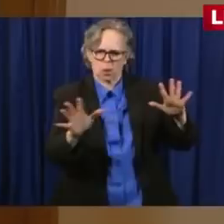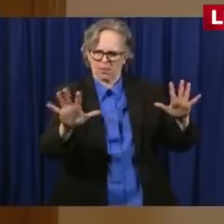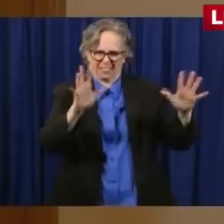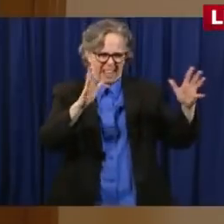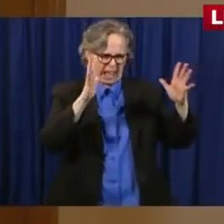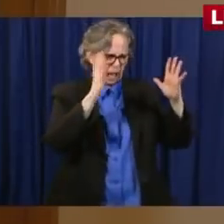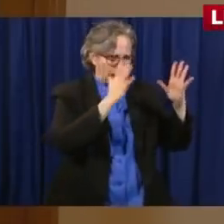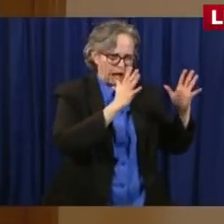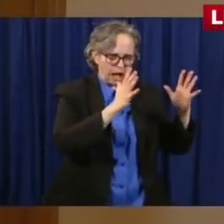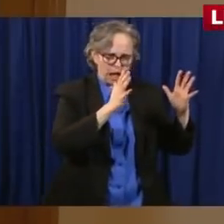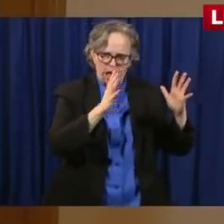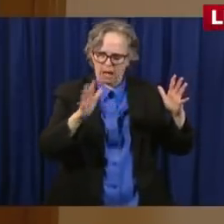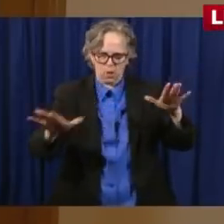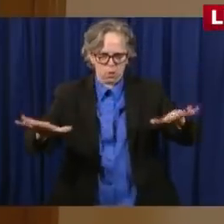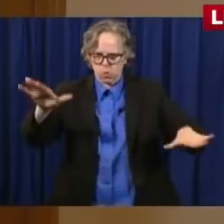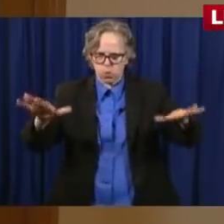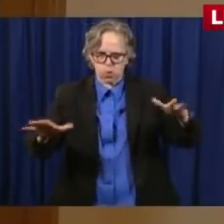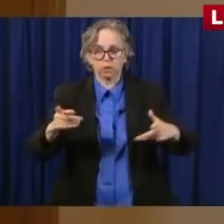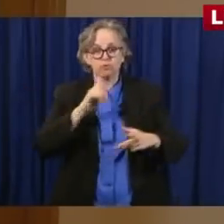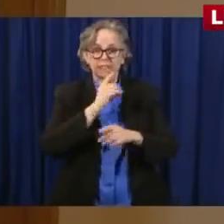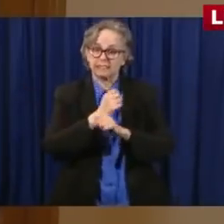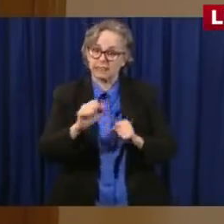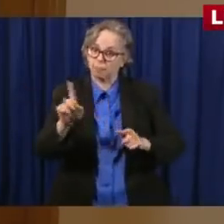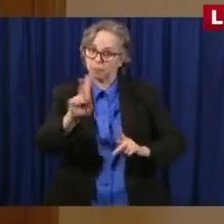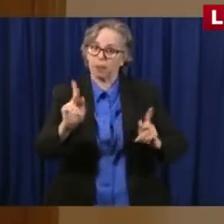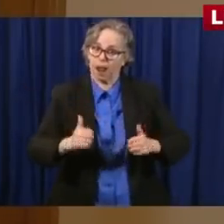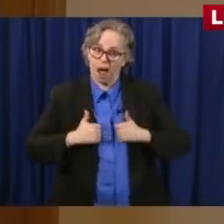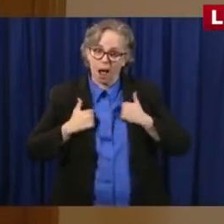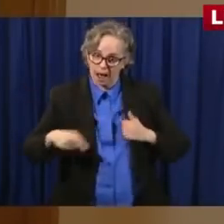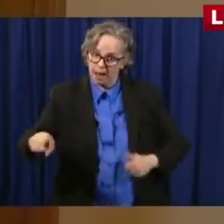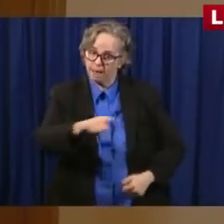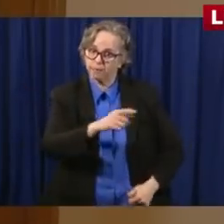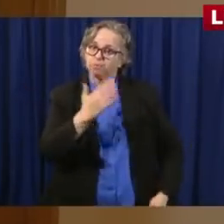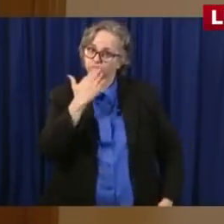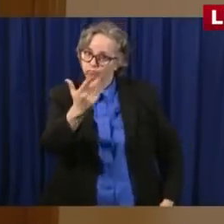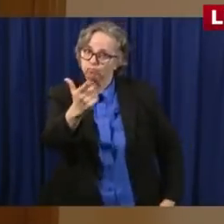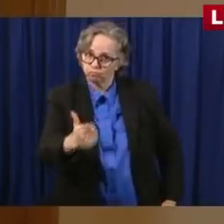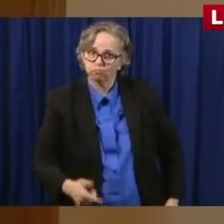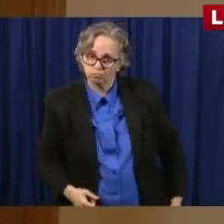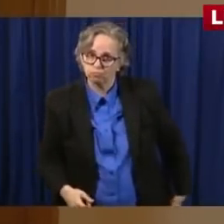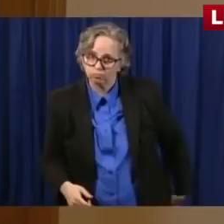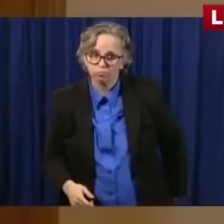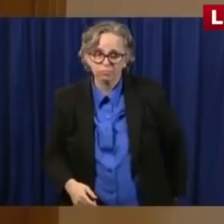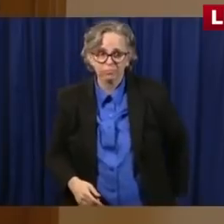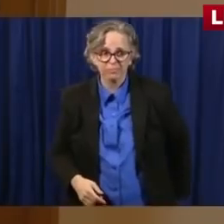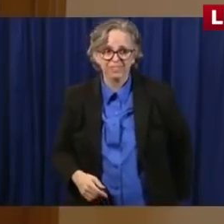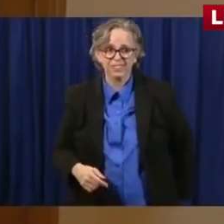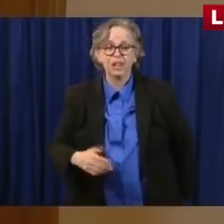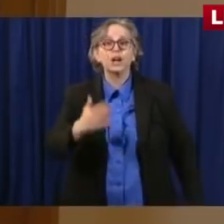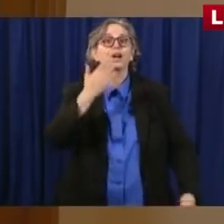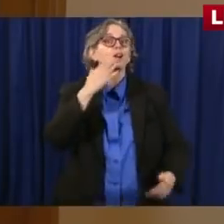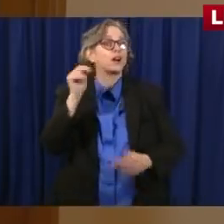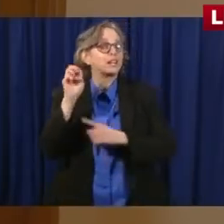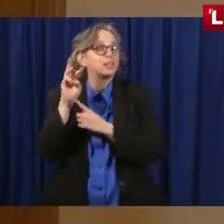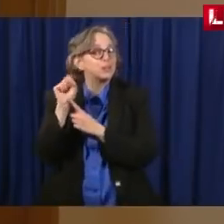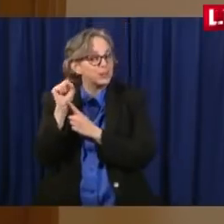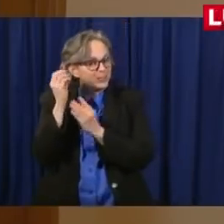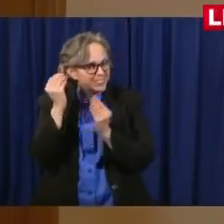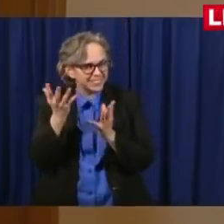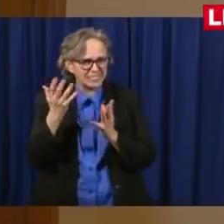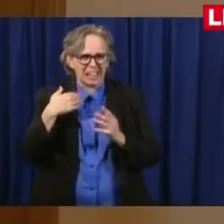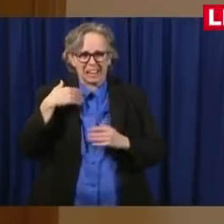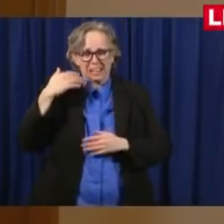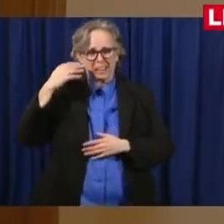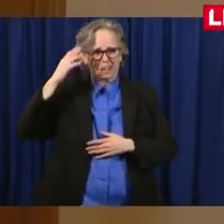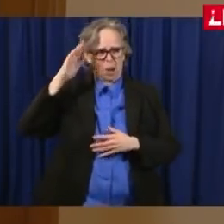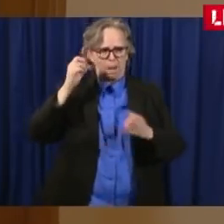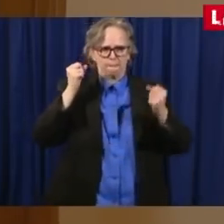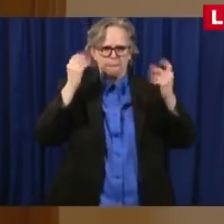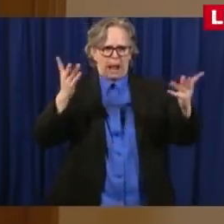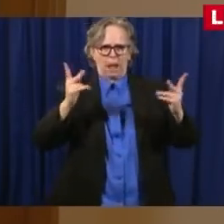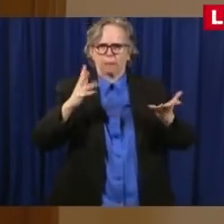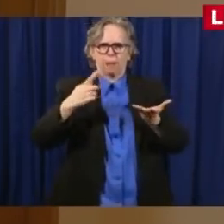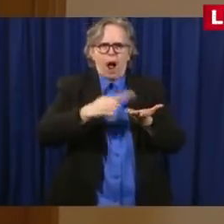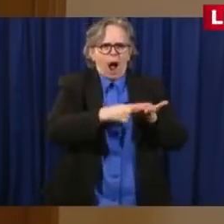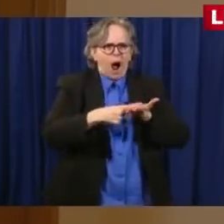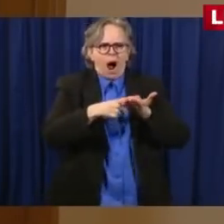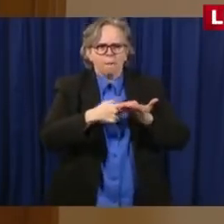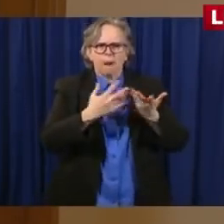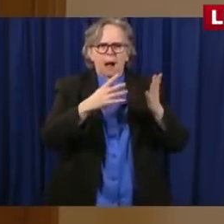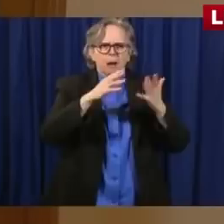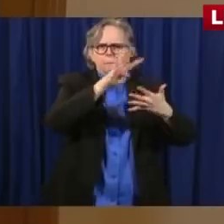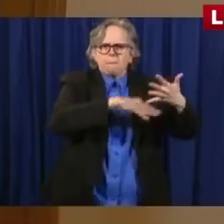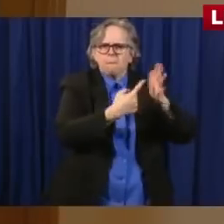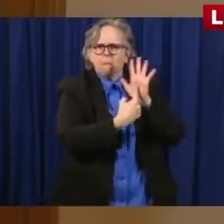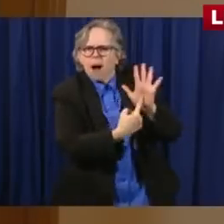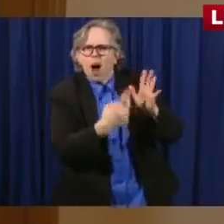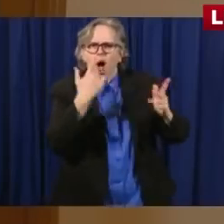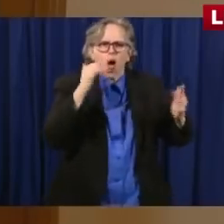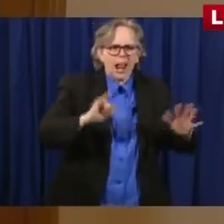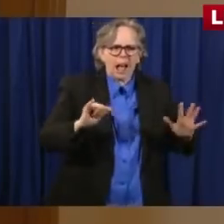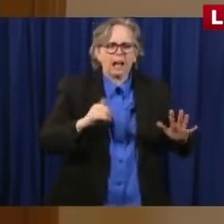THE WORK YOU ARE DOING, STAYING AT HOME HAS BEEN SAVING LIVES.